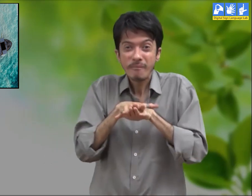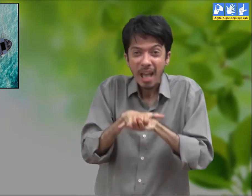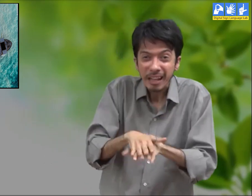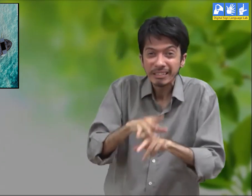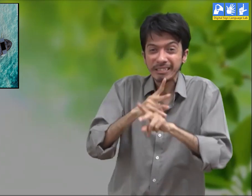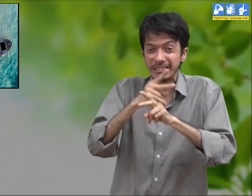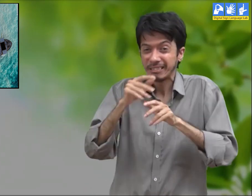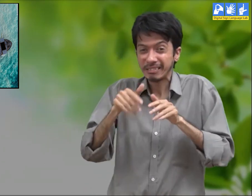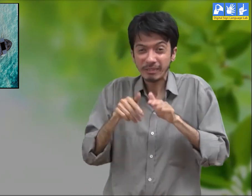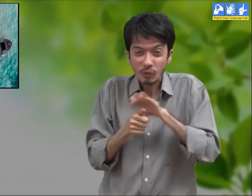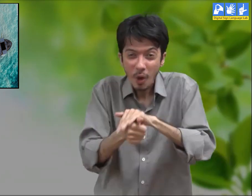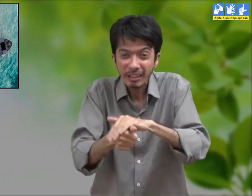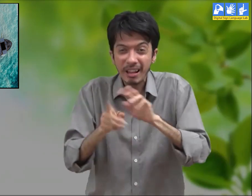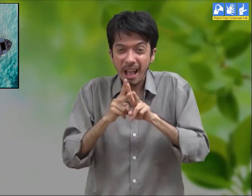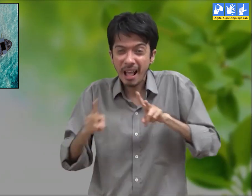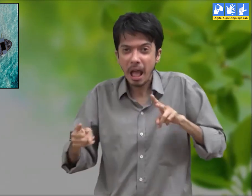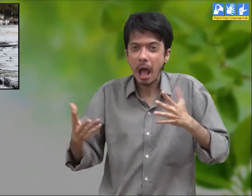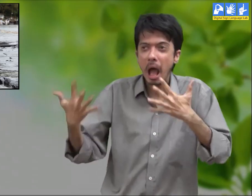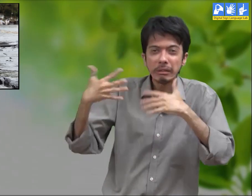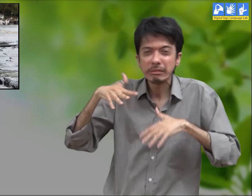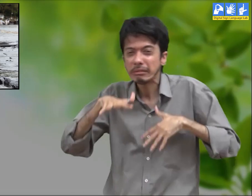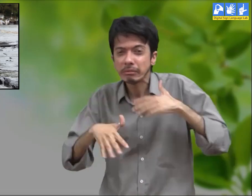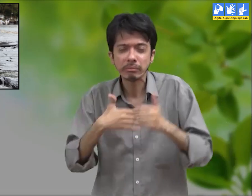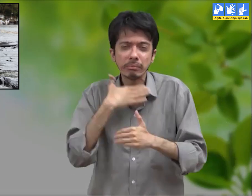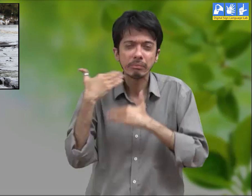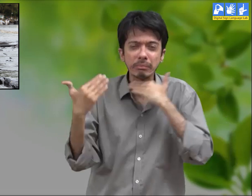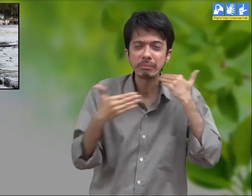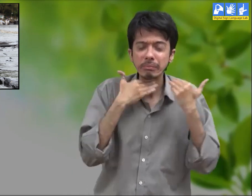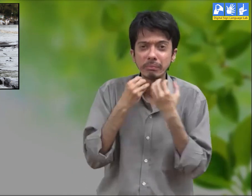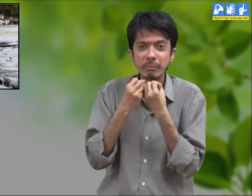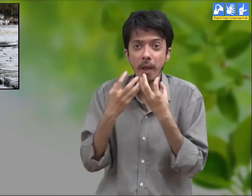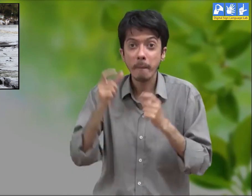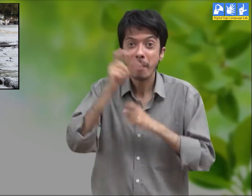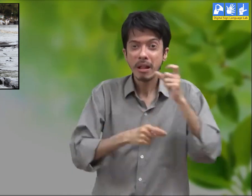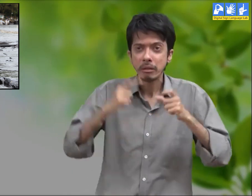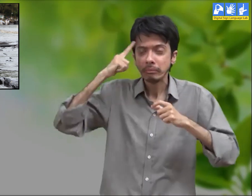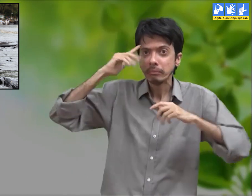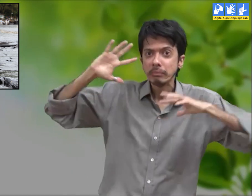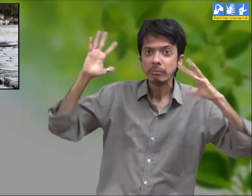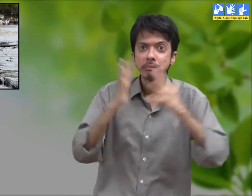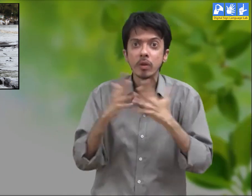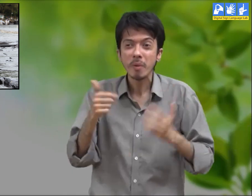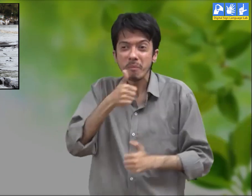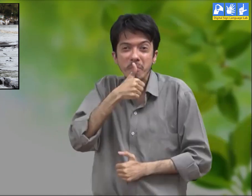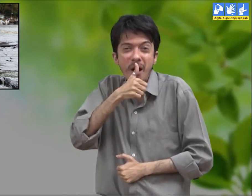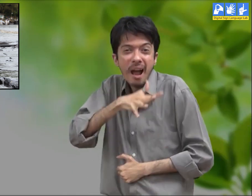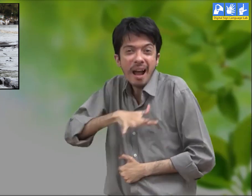lagoon. This affected the lives of the water species and many were killed by this incident